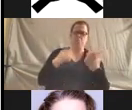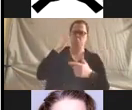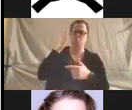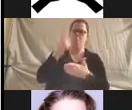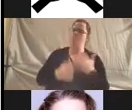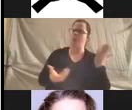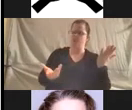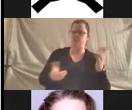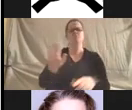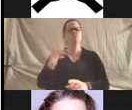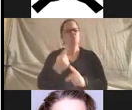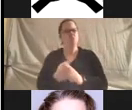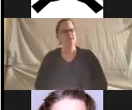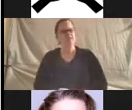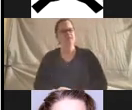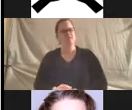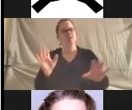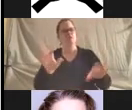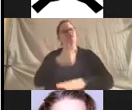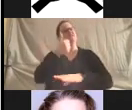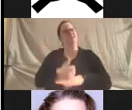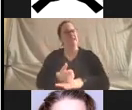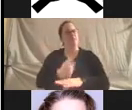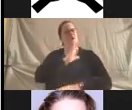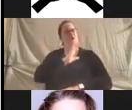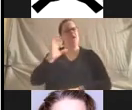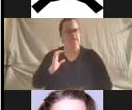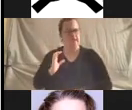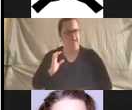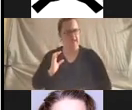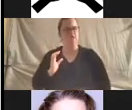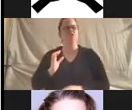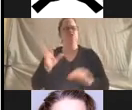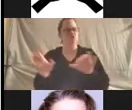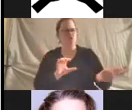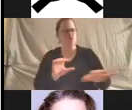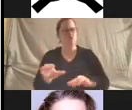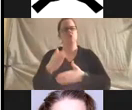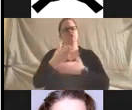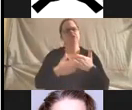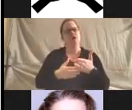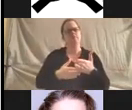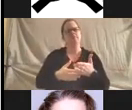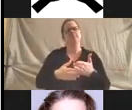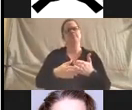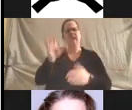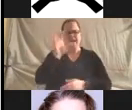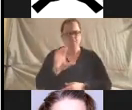So, we formed a committee to do some of the exploratory work that would have been in the law